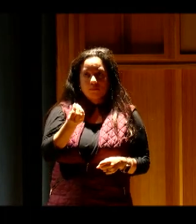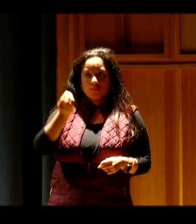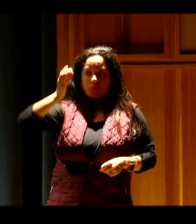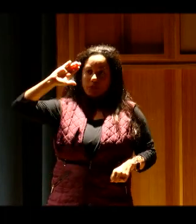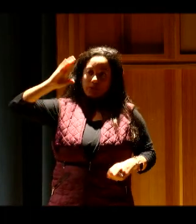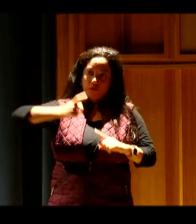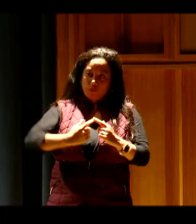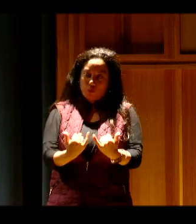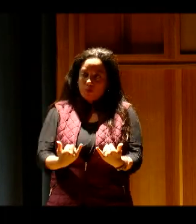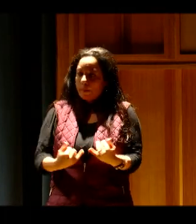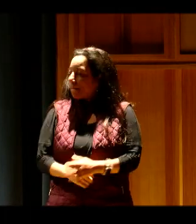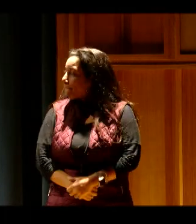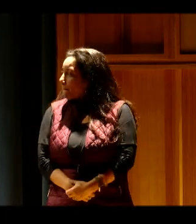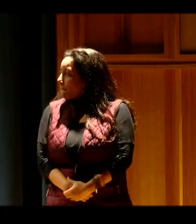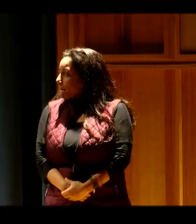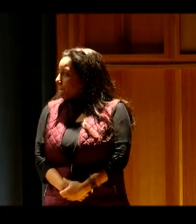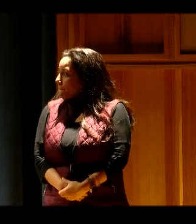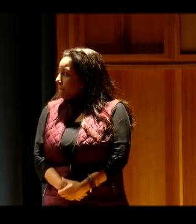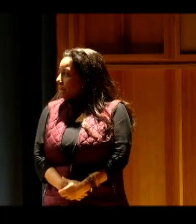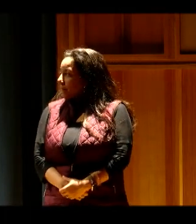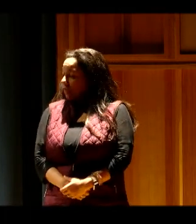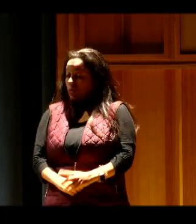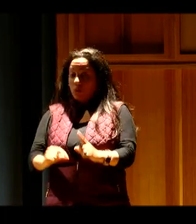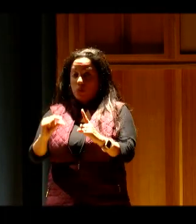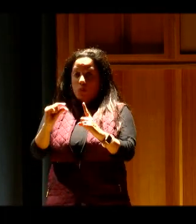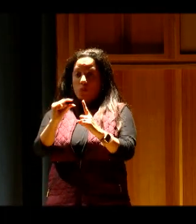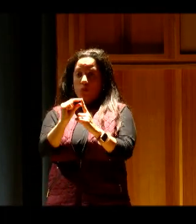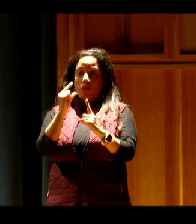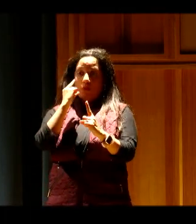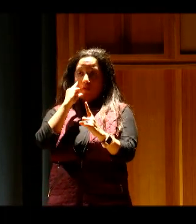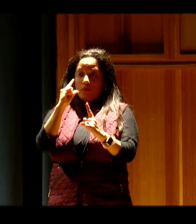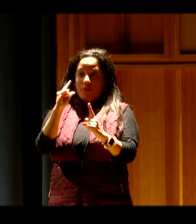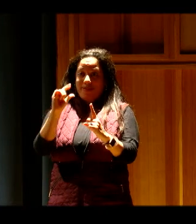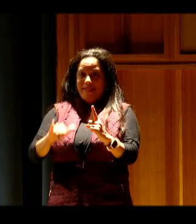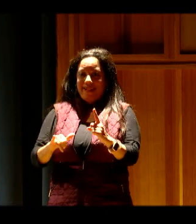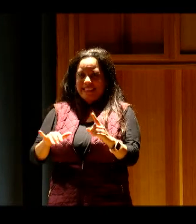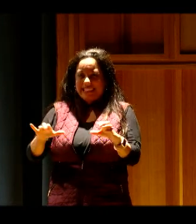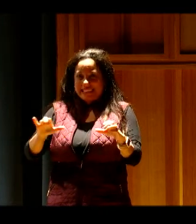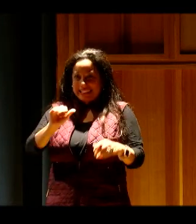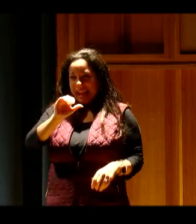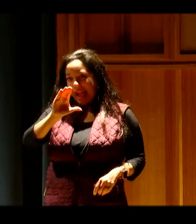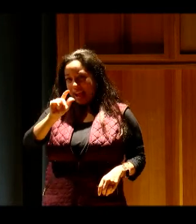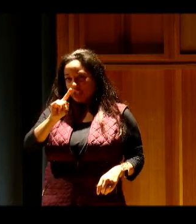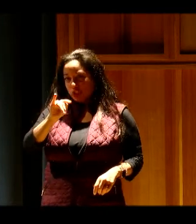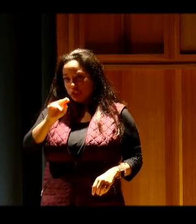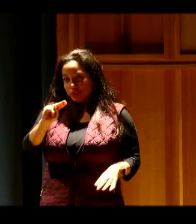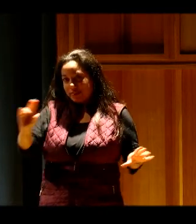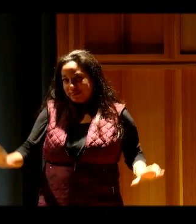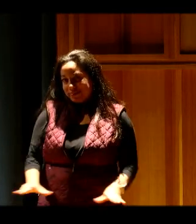The key word for all this is action, climate action, how do we mobilize cultural heritage for climate action?